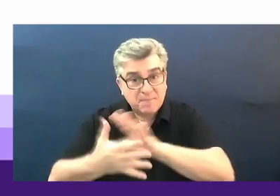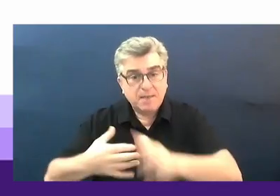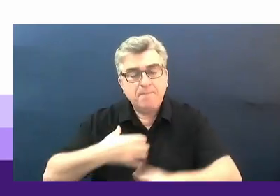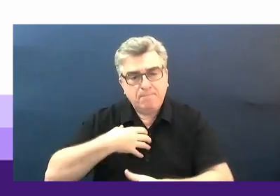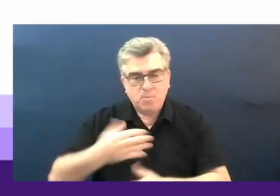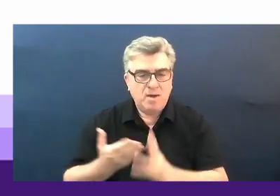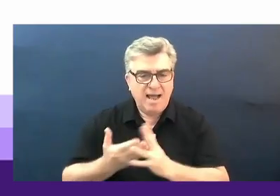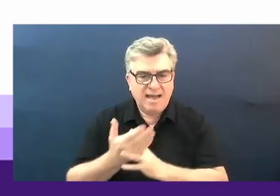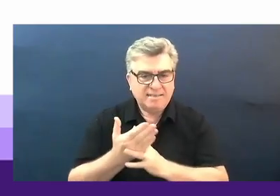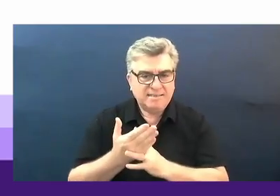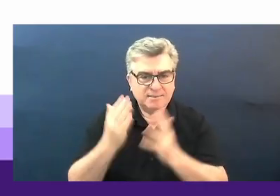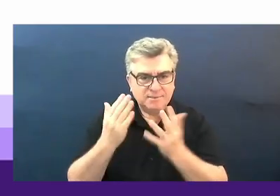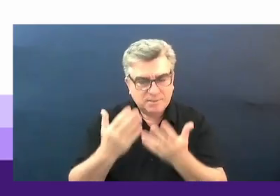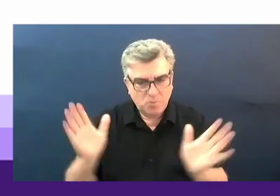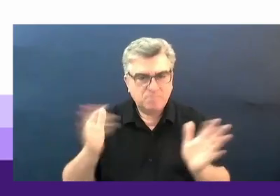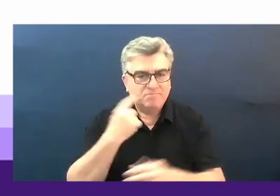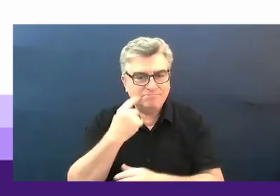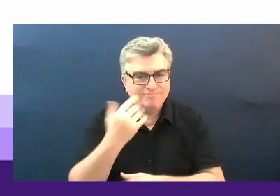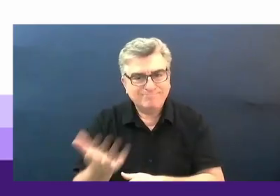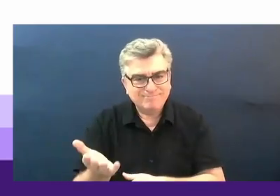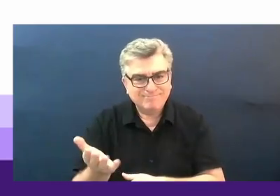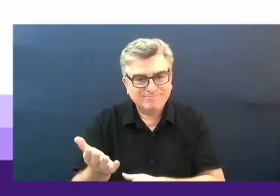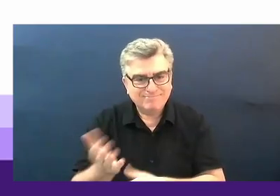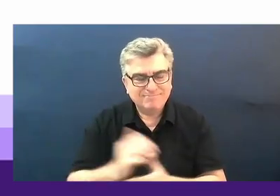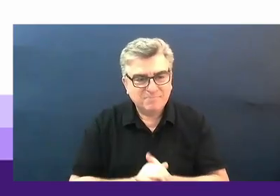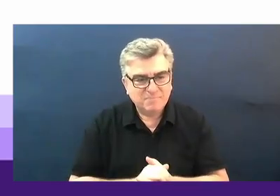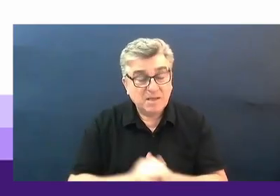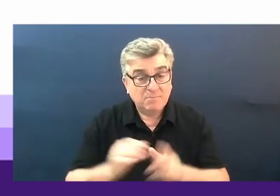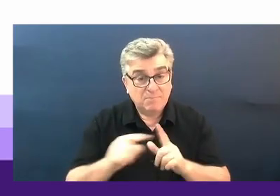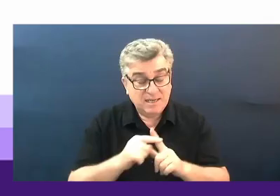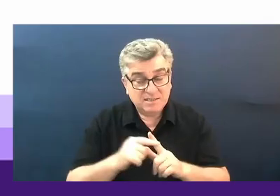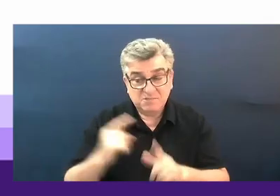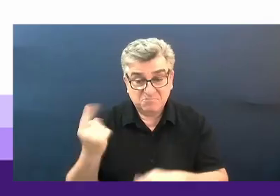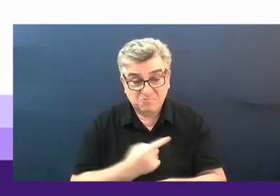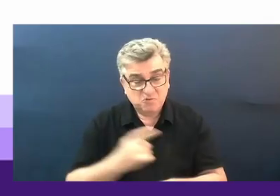how we communicate with people. And we need to better explore their understanding of